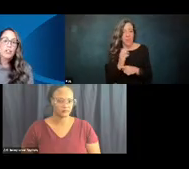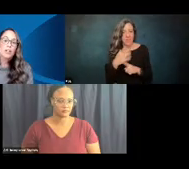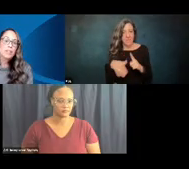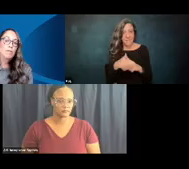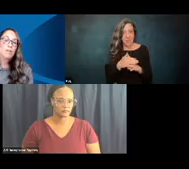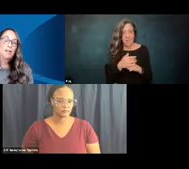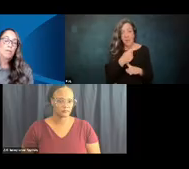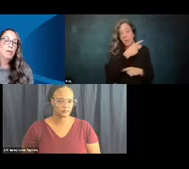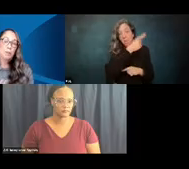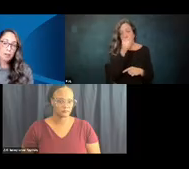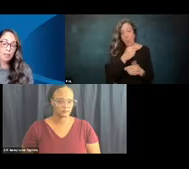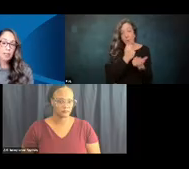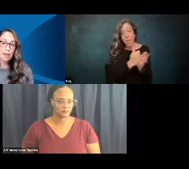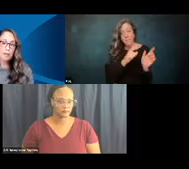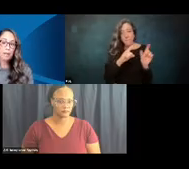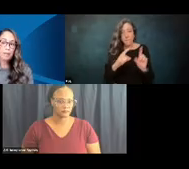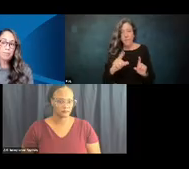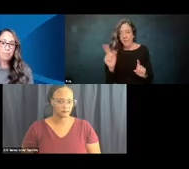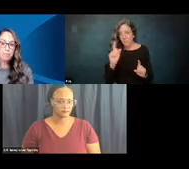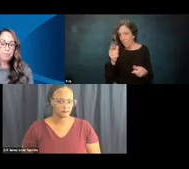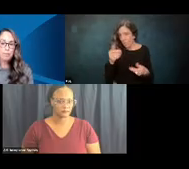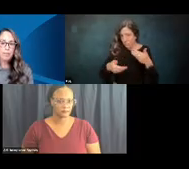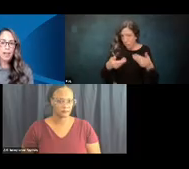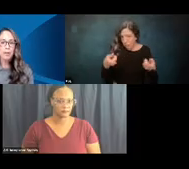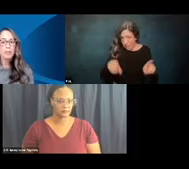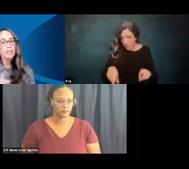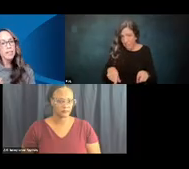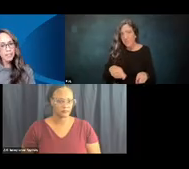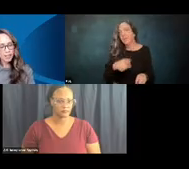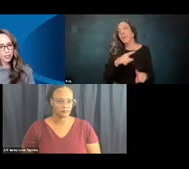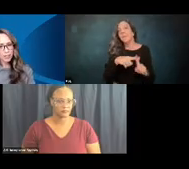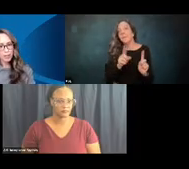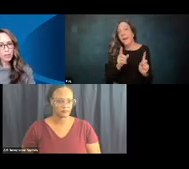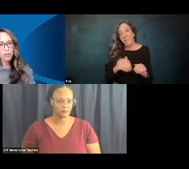These charts help frame where progress is happening. However, in the next section,